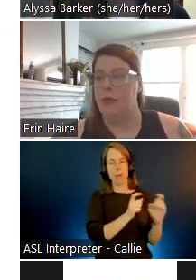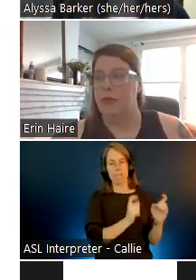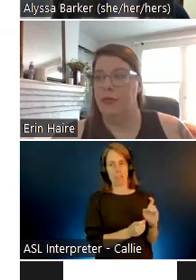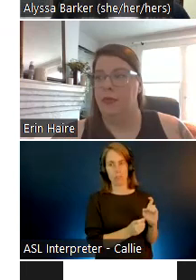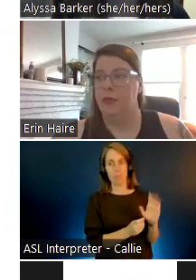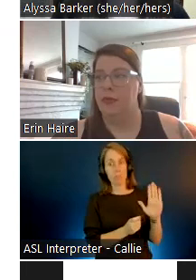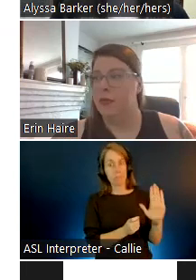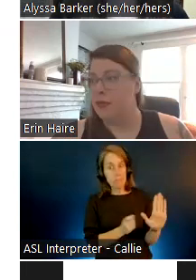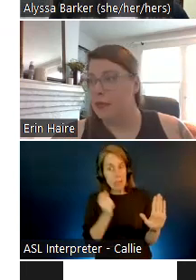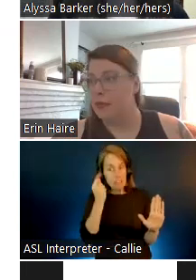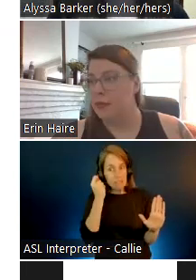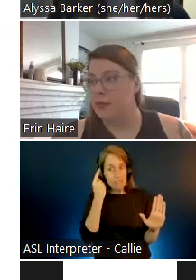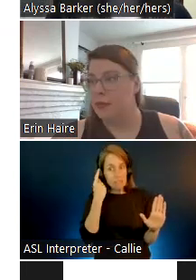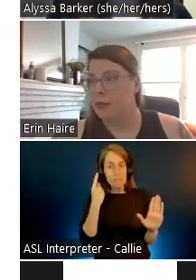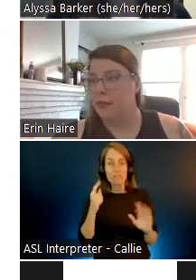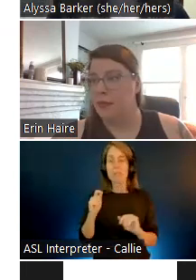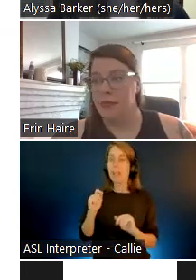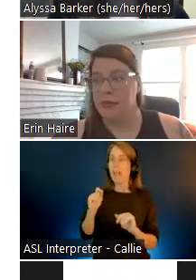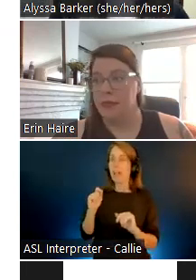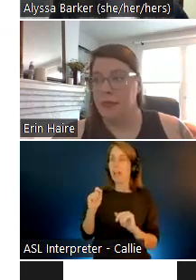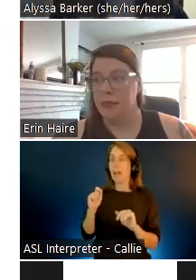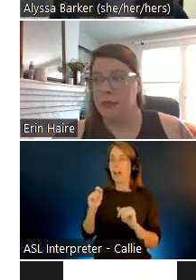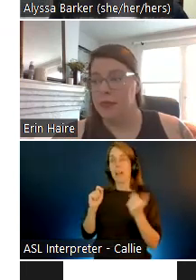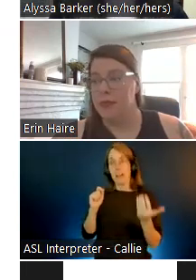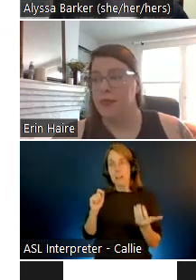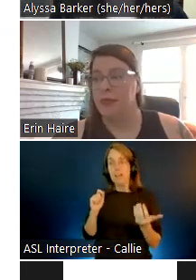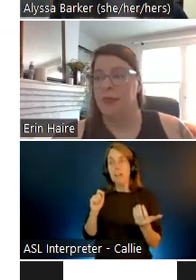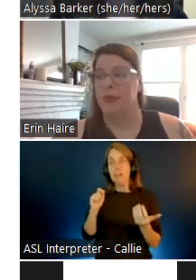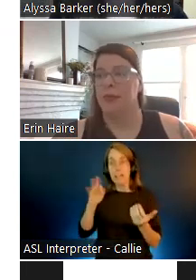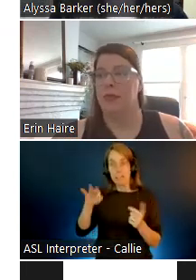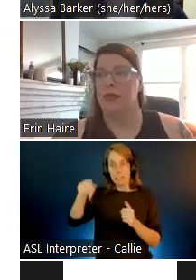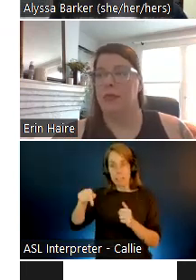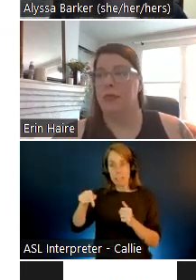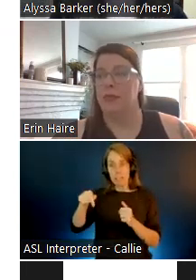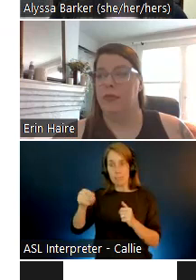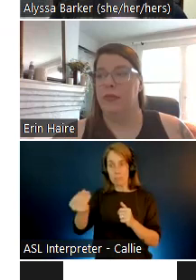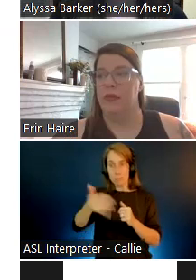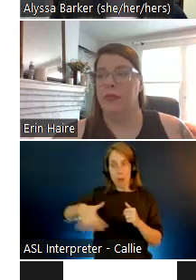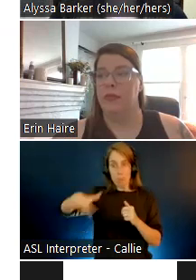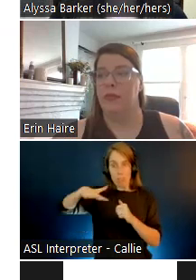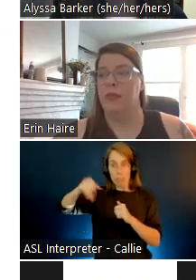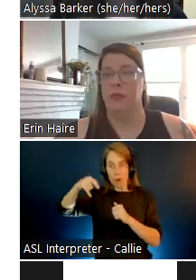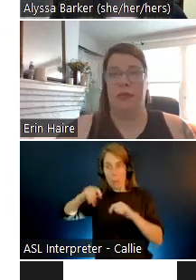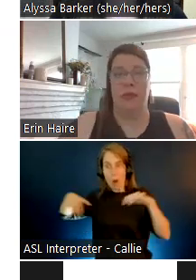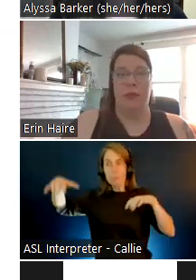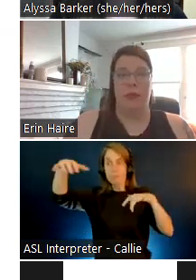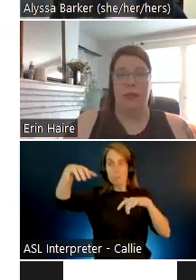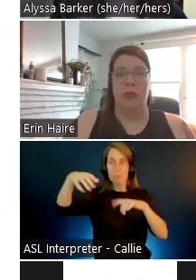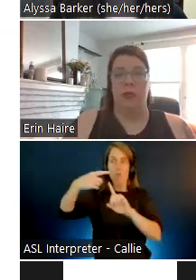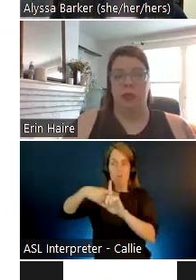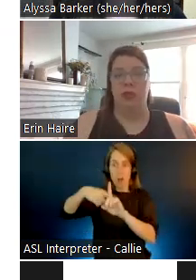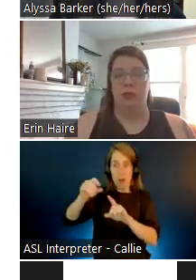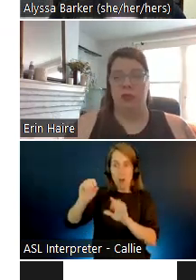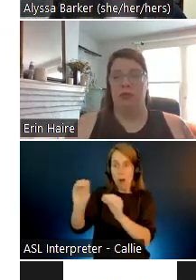this is a private um rental property now and you got a rental office then title three of the ADA